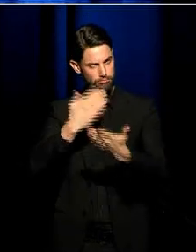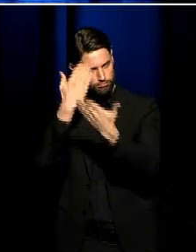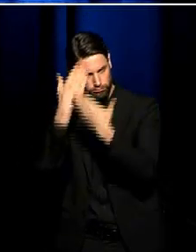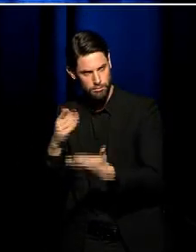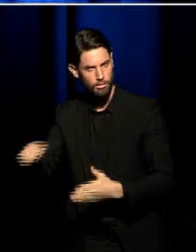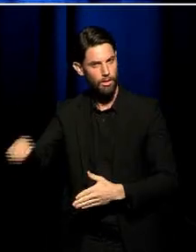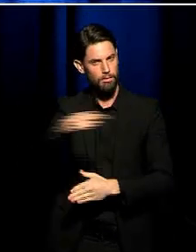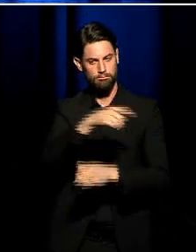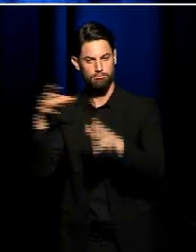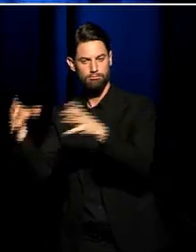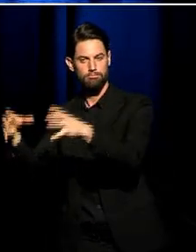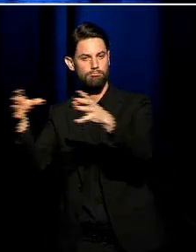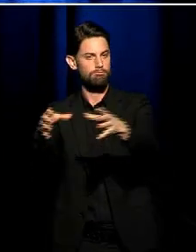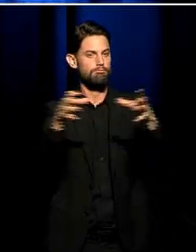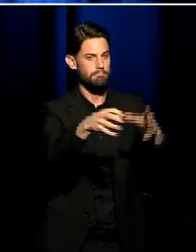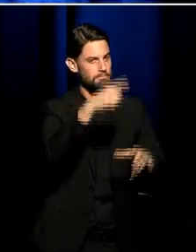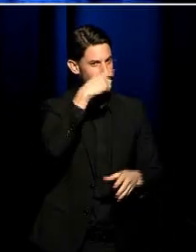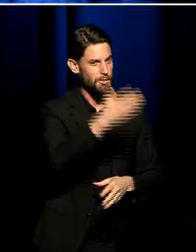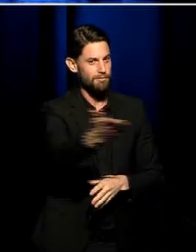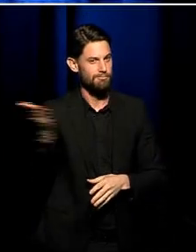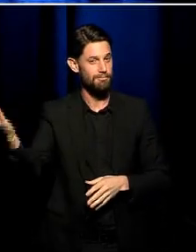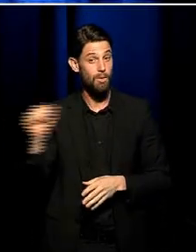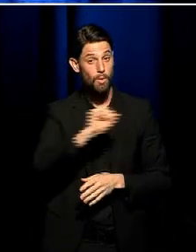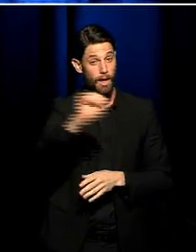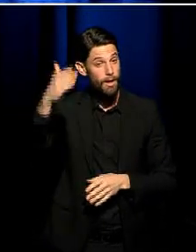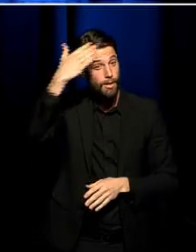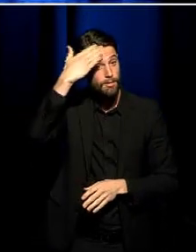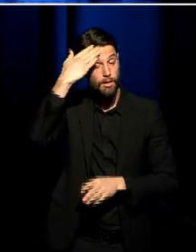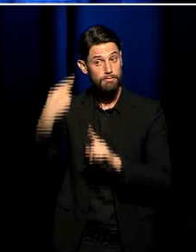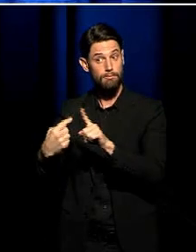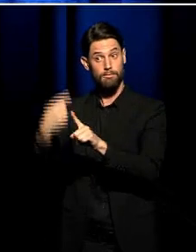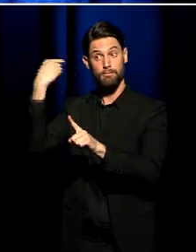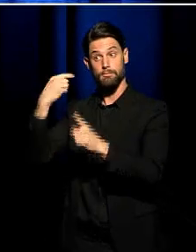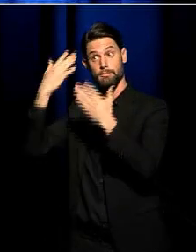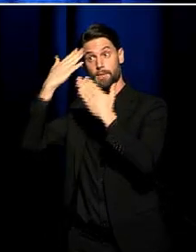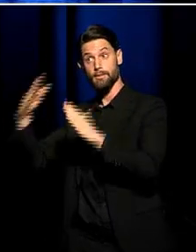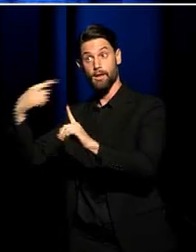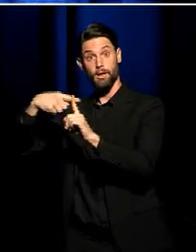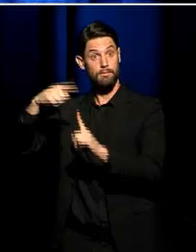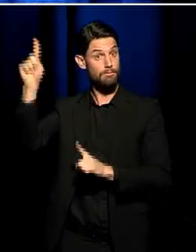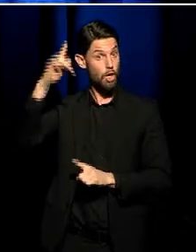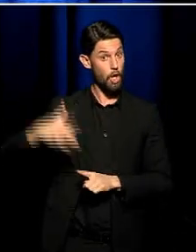Commission. I honour your elders past and present, and I respectfully acknowledge